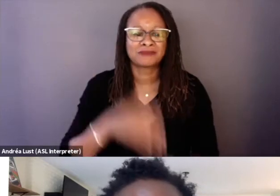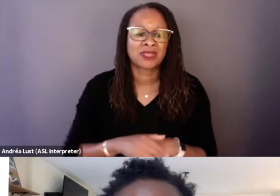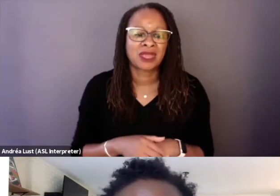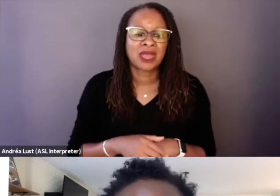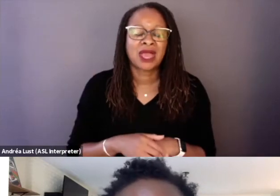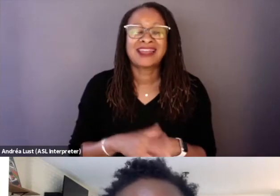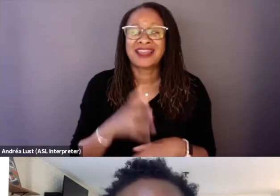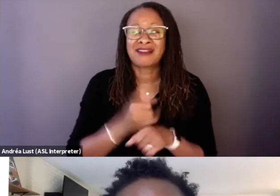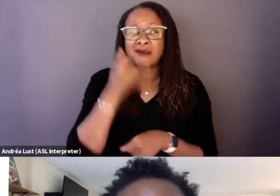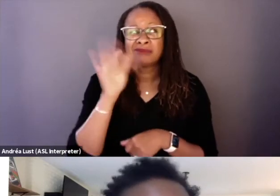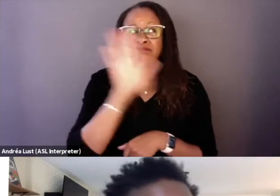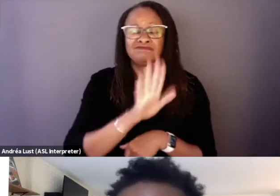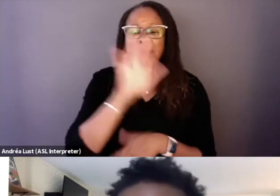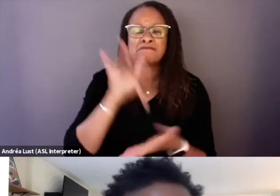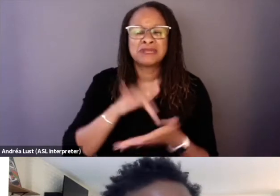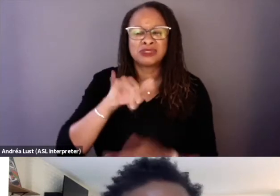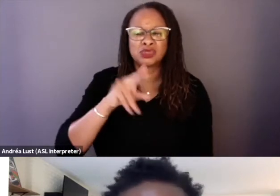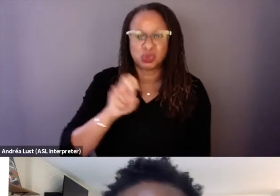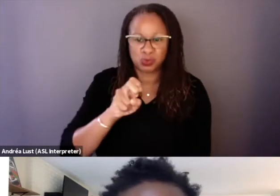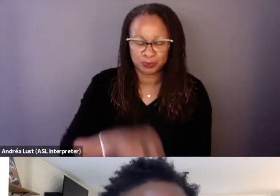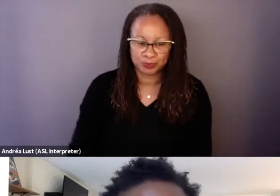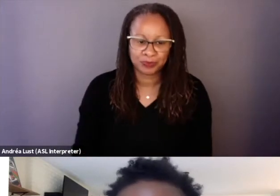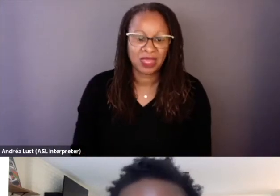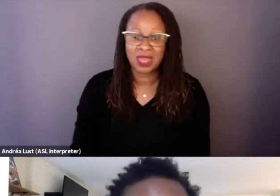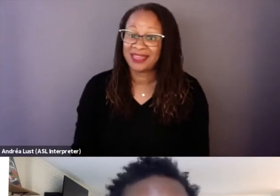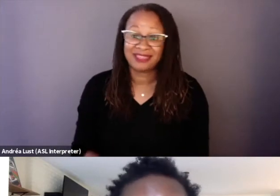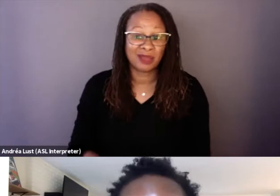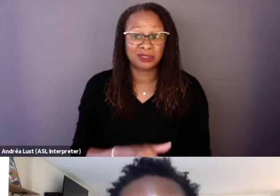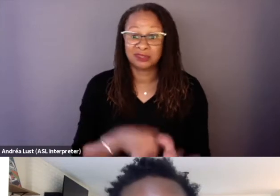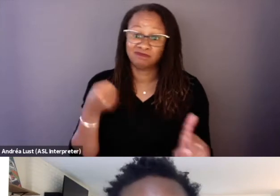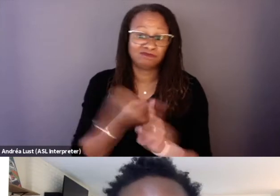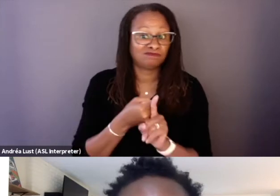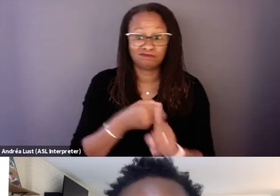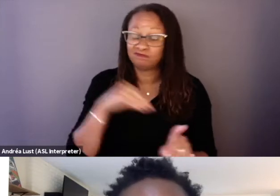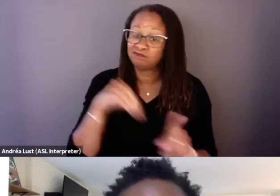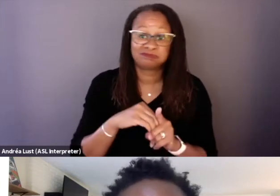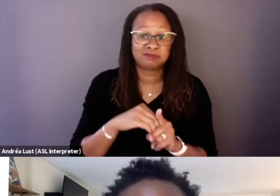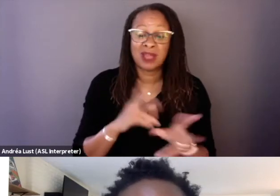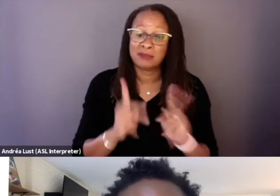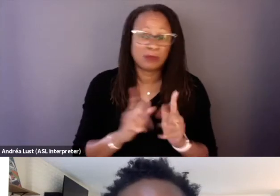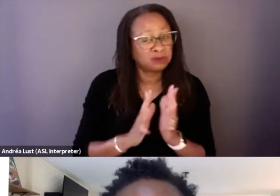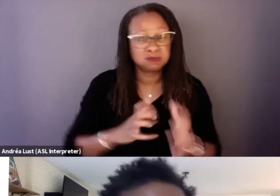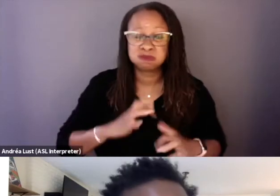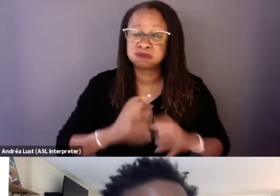And this was in the midst of, you know, the uprising had just started, or had been, you know,